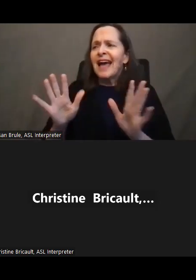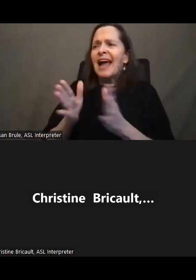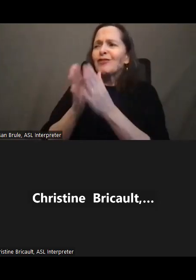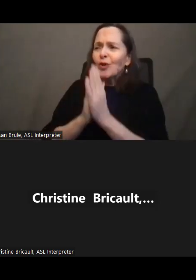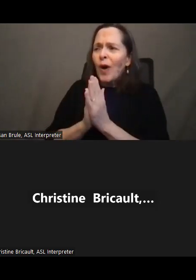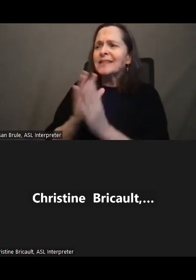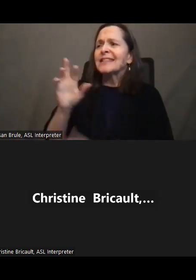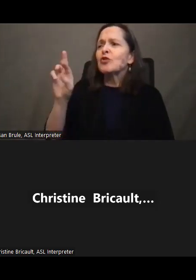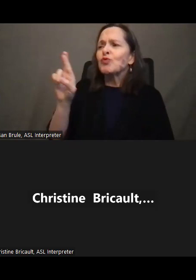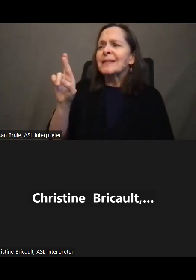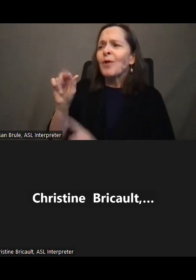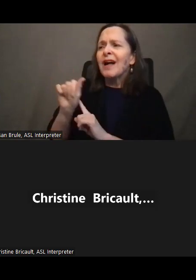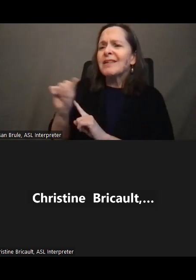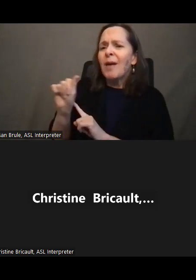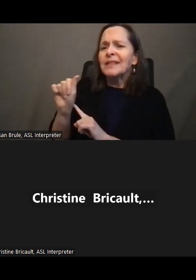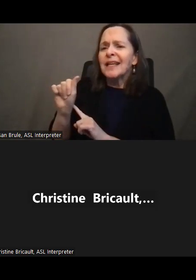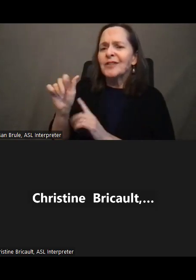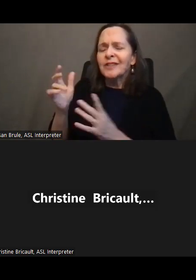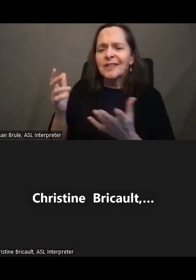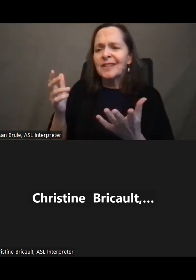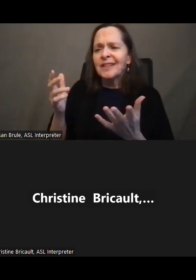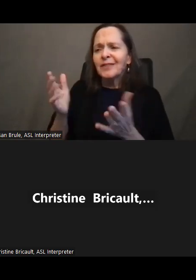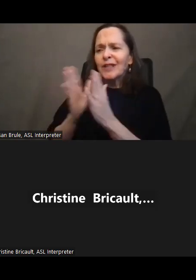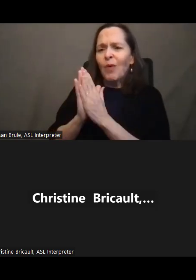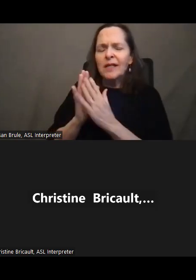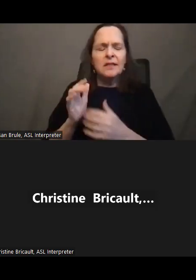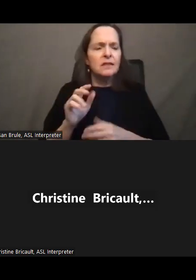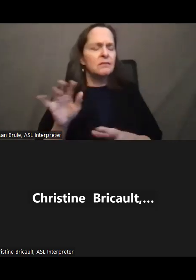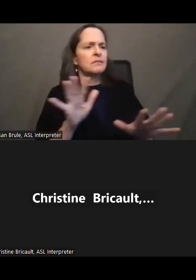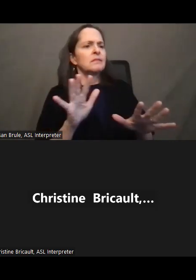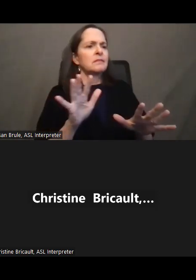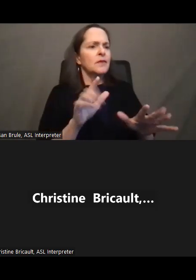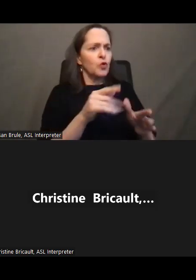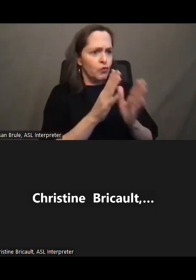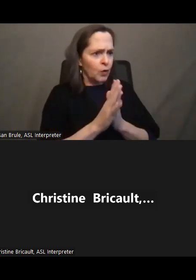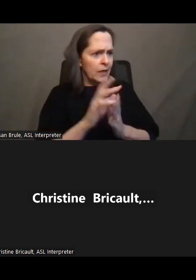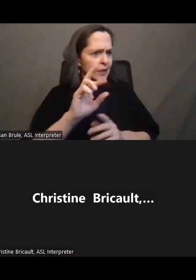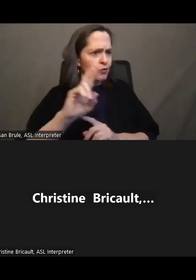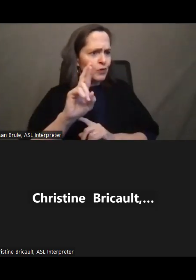It can be pretty anxiety-producing for a manager to navigate that. Because they don't want to be discriminatory.